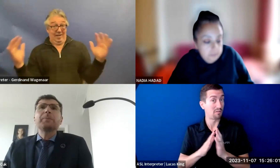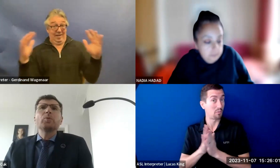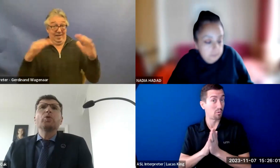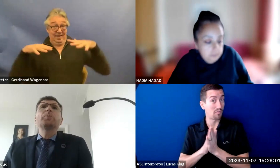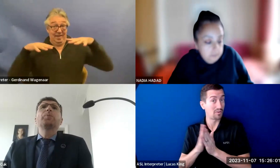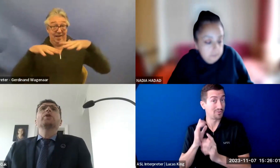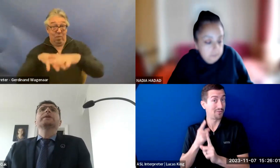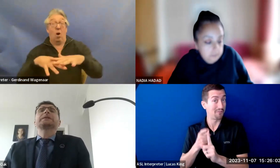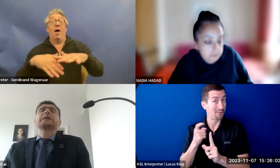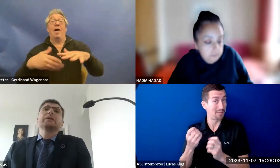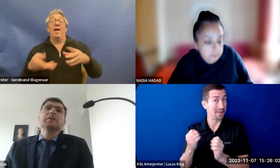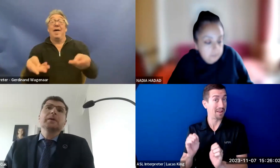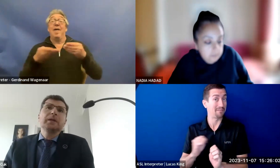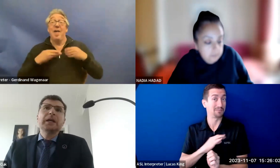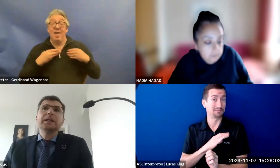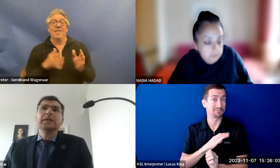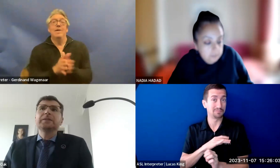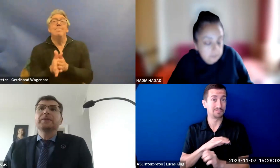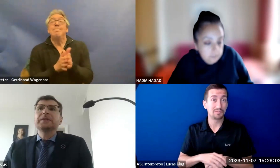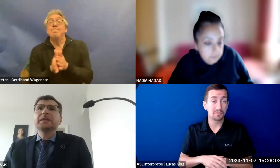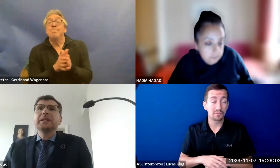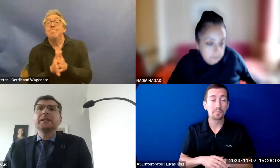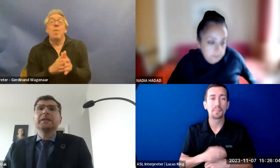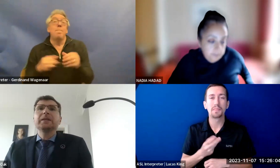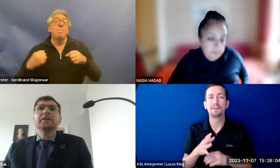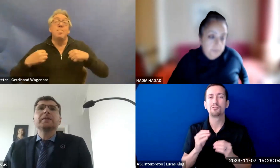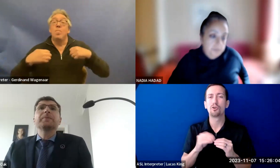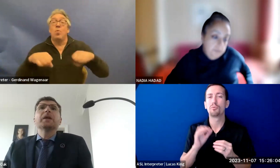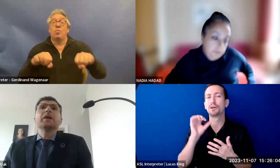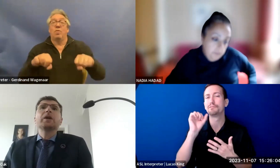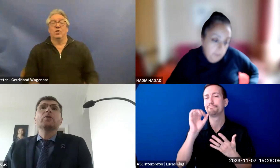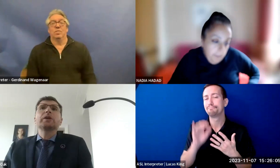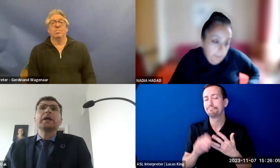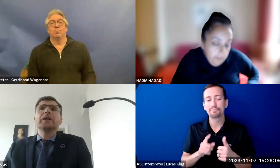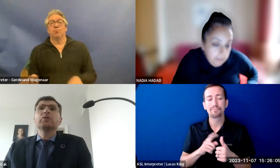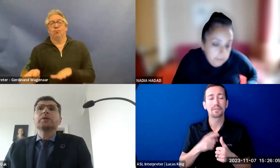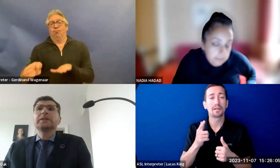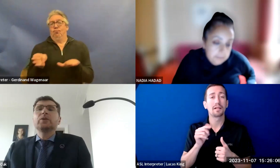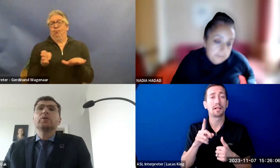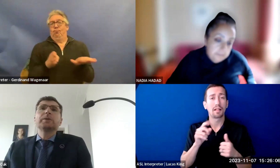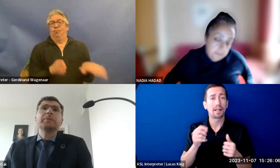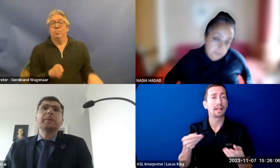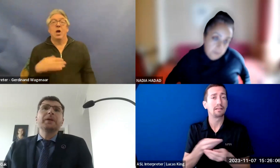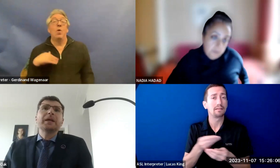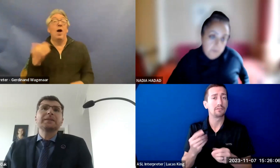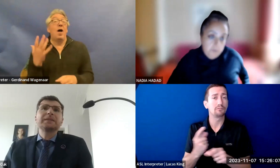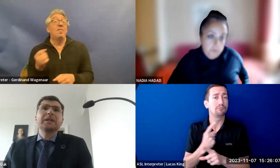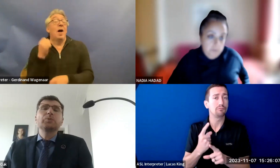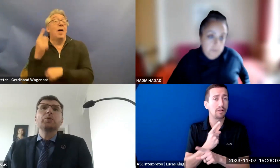A couple more points: GLAD is facilitating regular annual stakeholder mapping exercises,